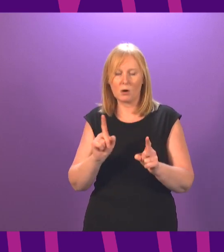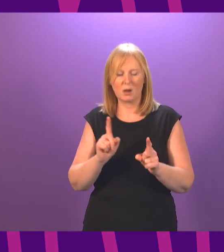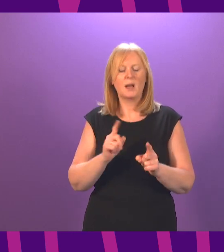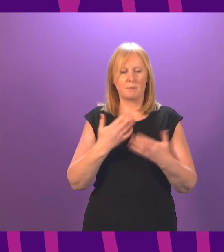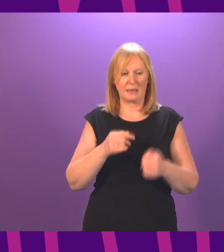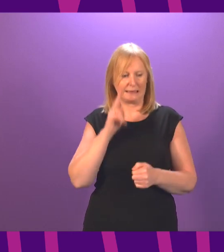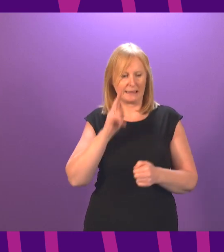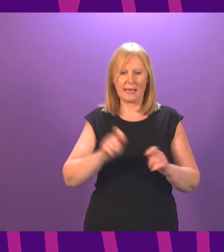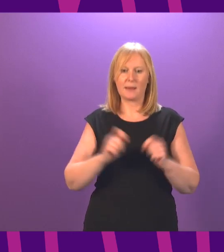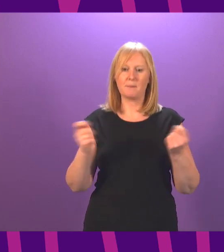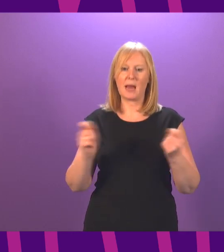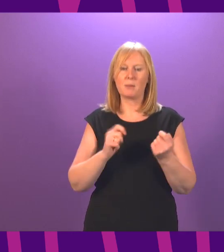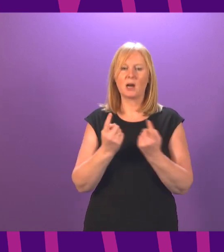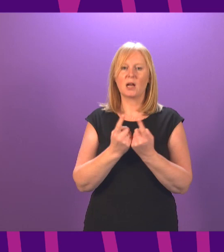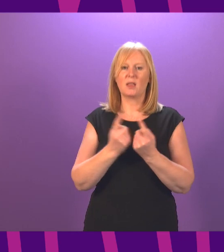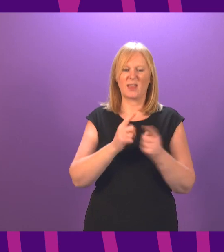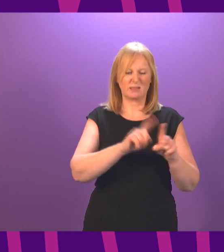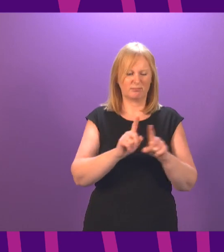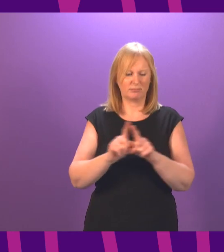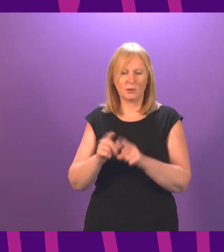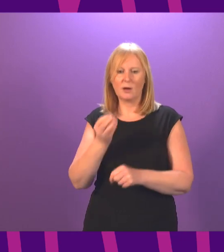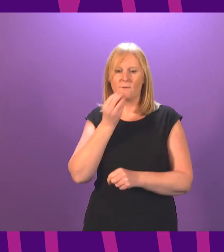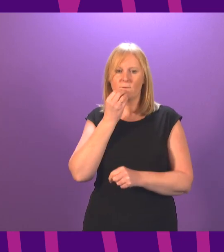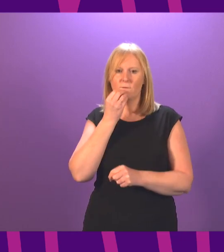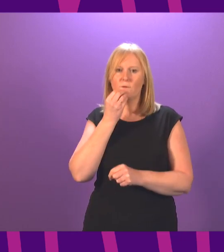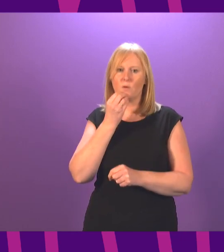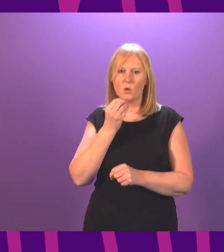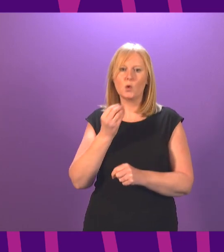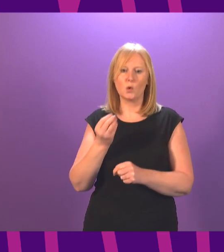the kind of fresh produce that might be affected—for example, fresh salad products and citrus fruits—if